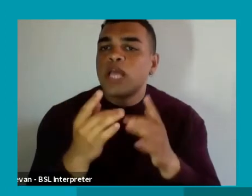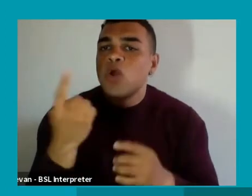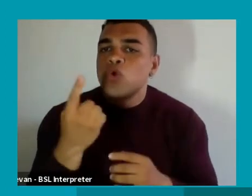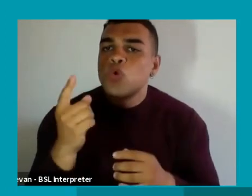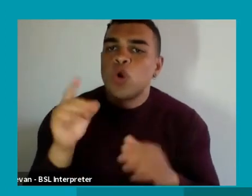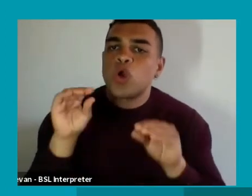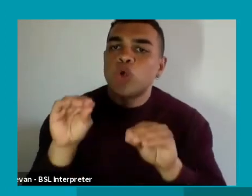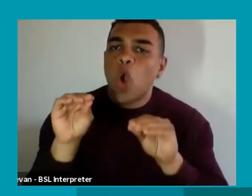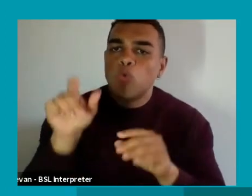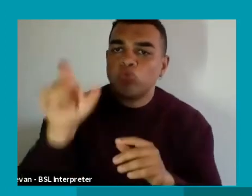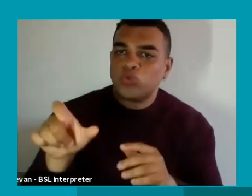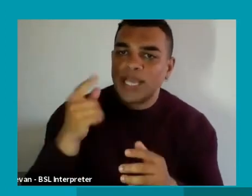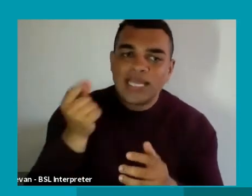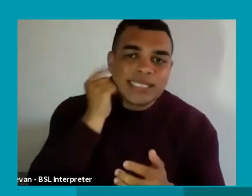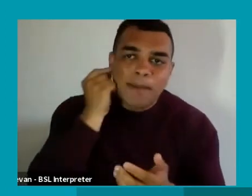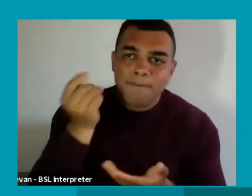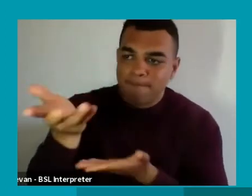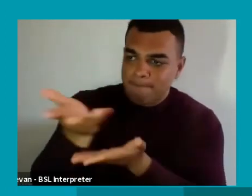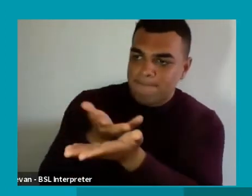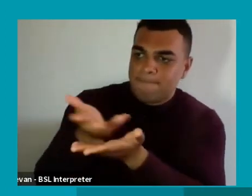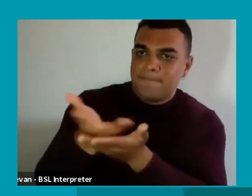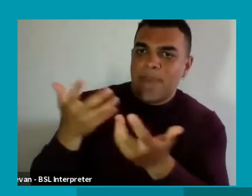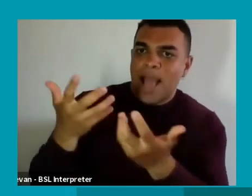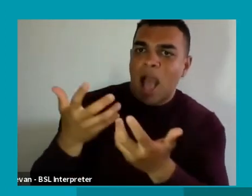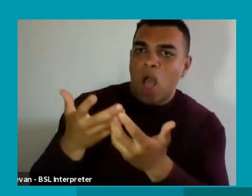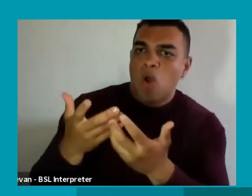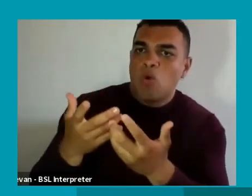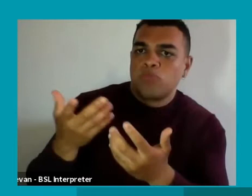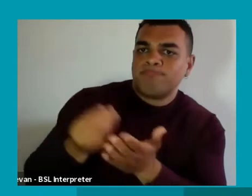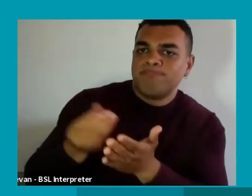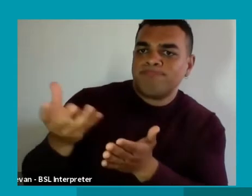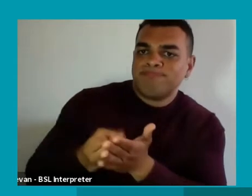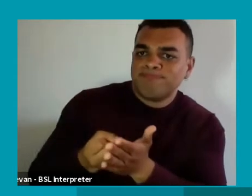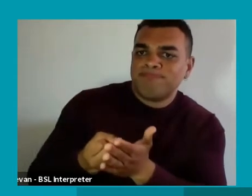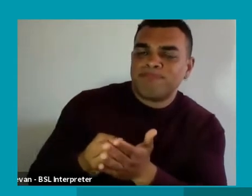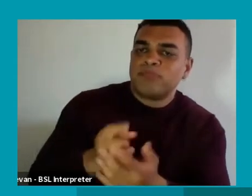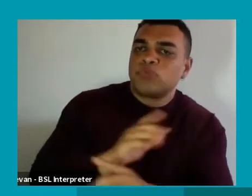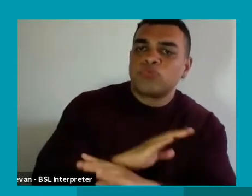a bit more direction on what's happening. Absolutely OK, Toby next slide.